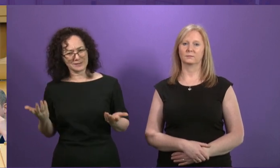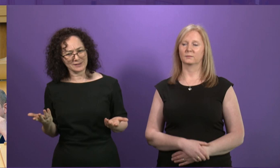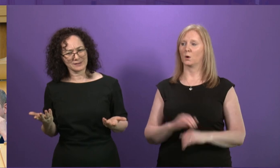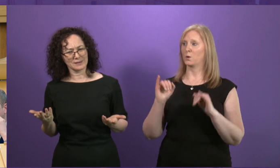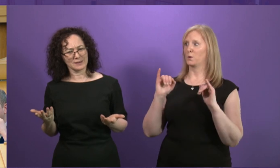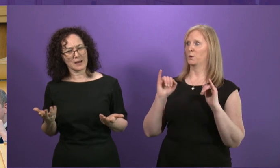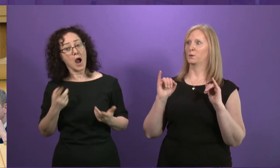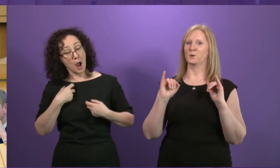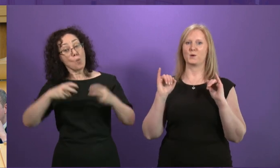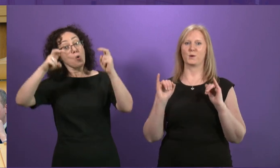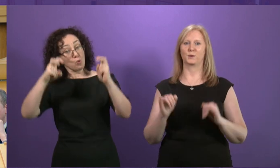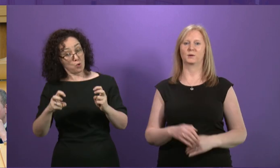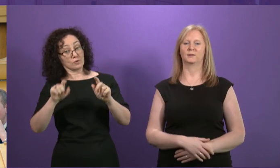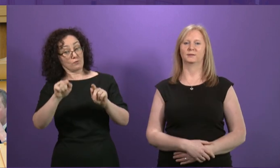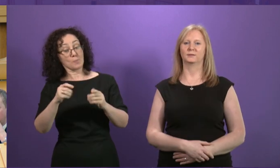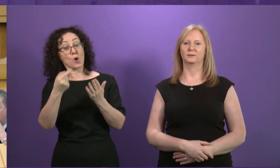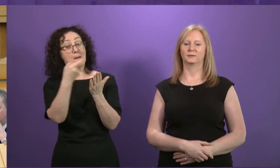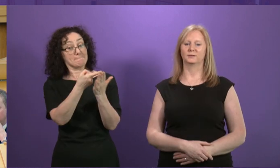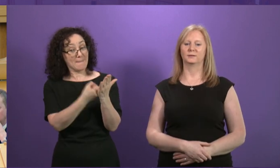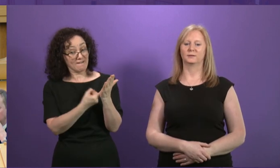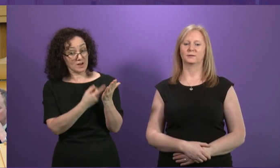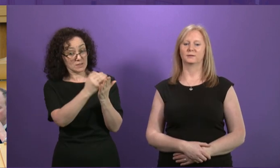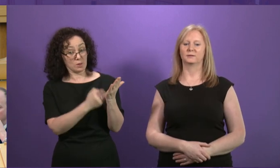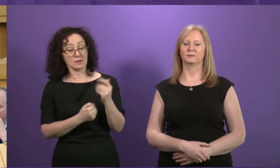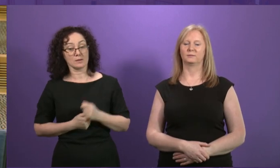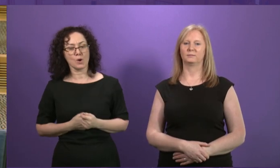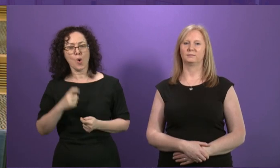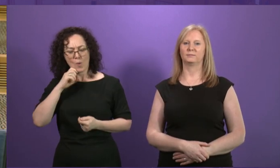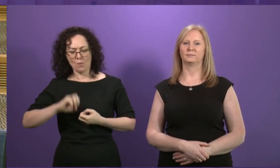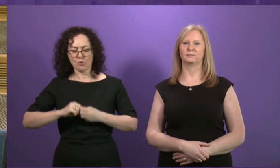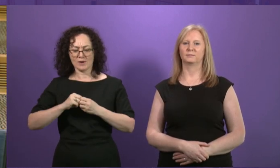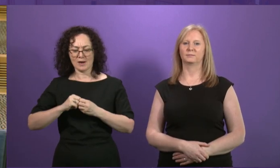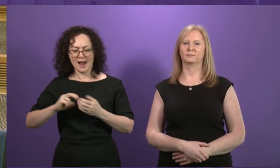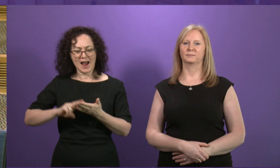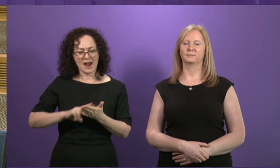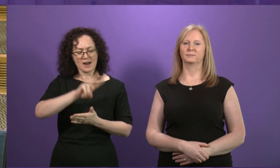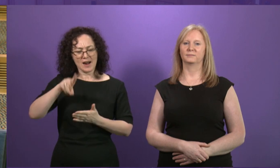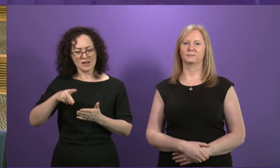“We will create a national infrastructure police force, bringing together the Civil